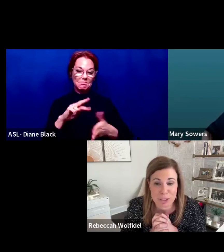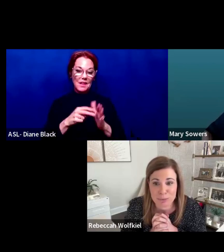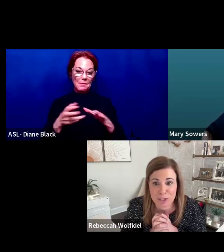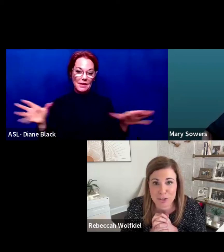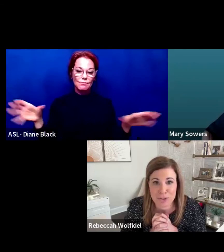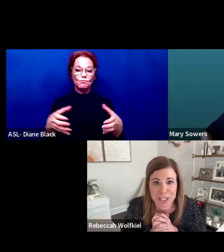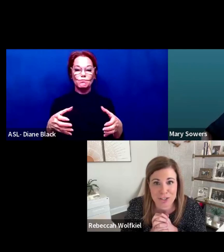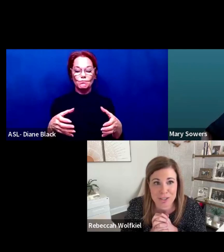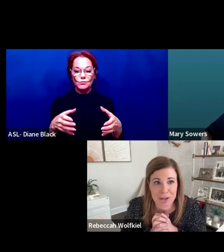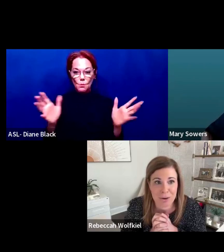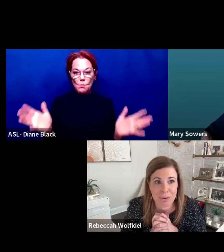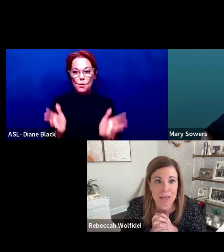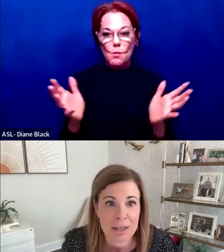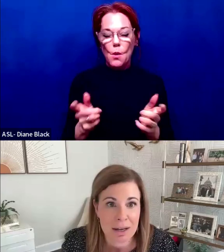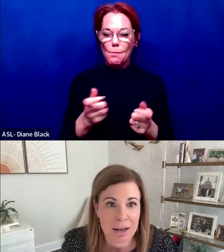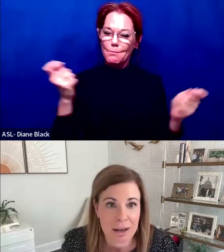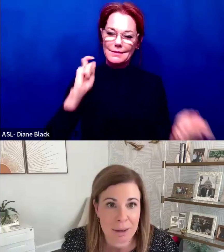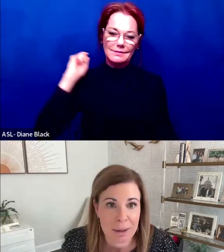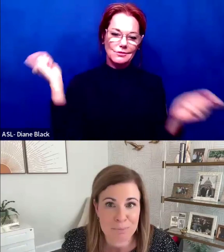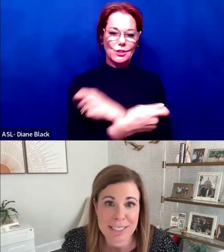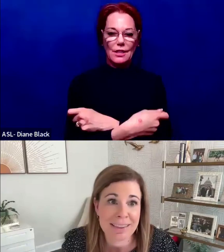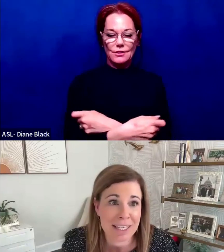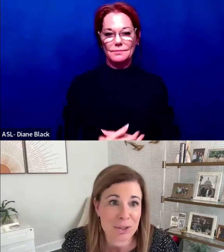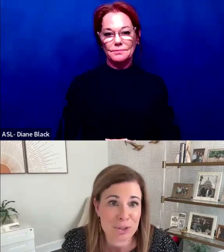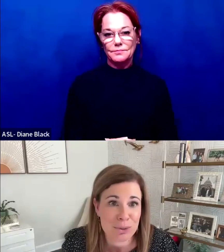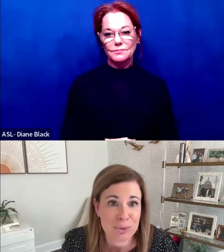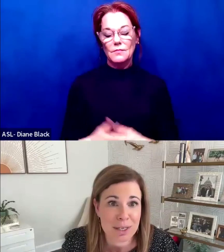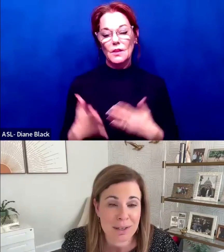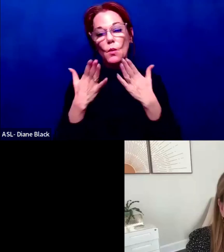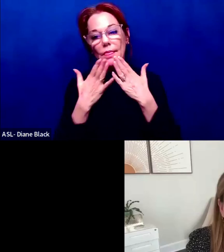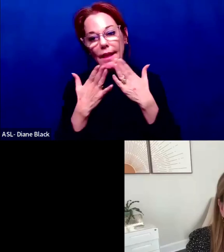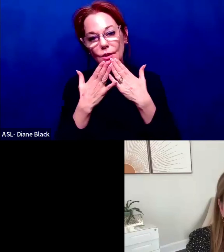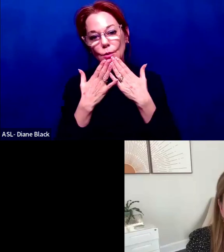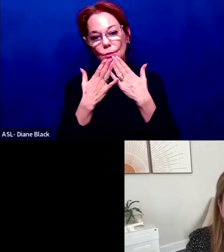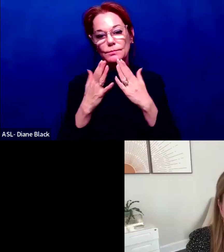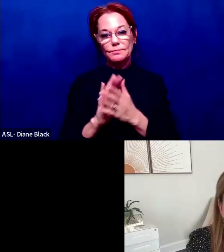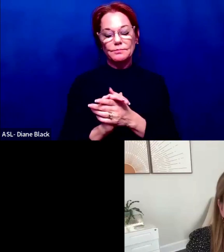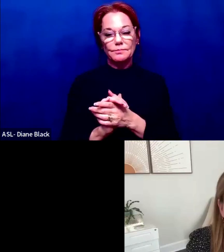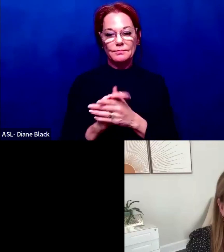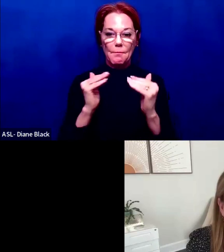transformational changes. So just again, thank you to my colleagues, for joining me on